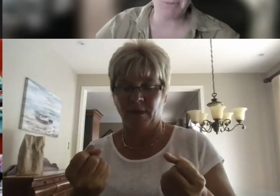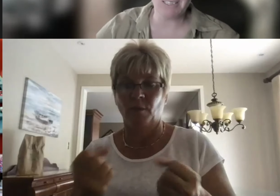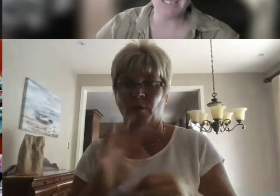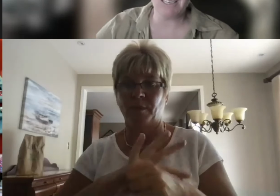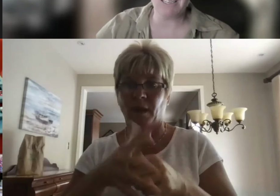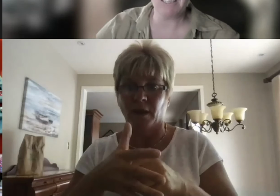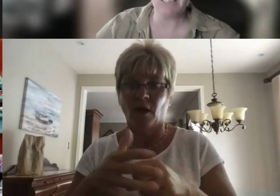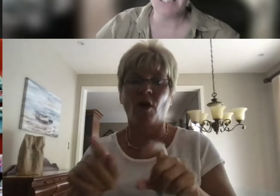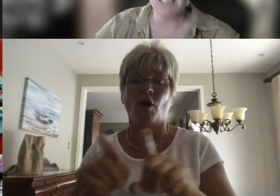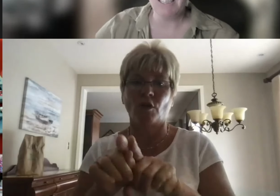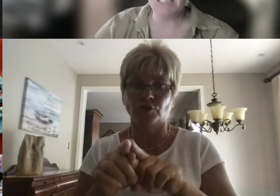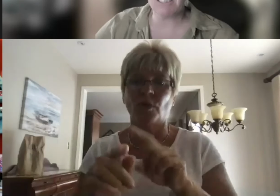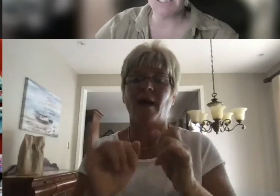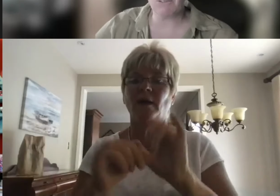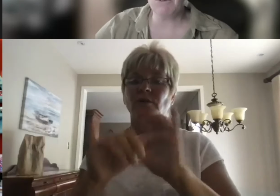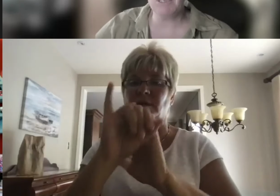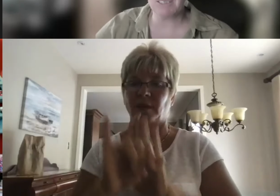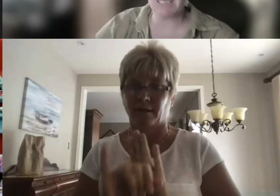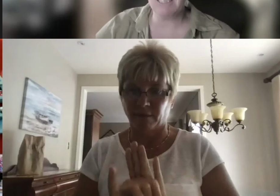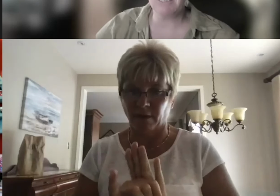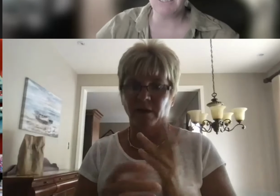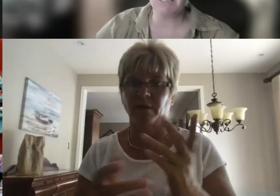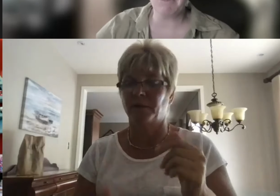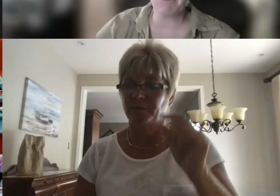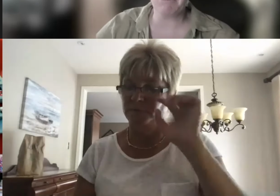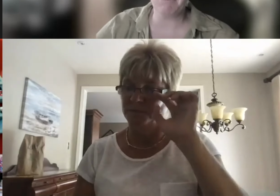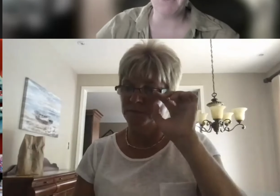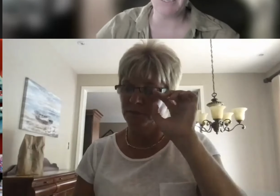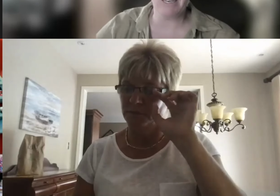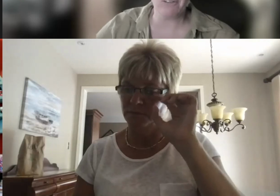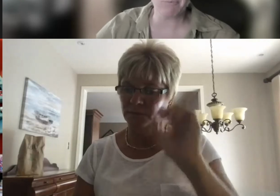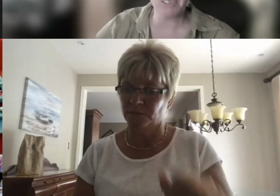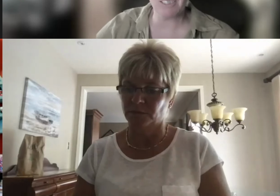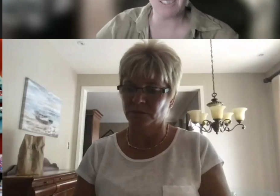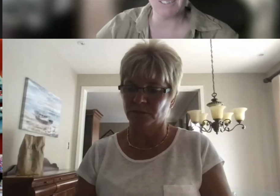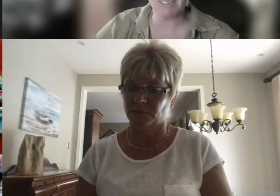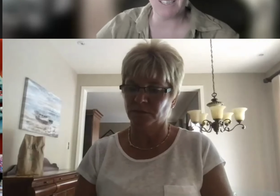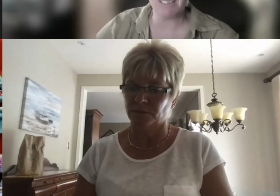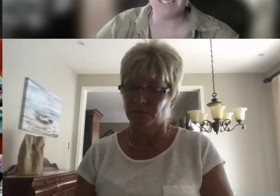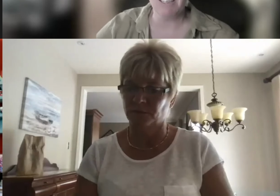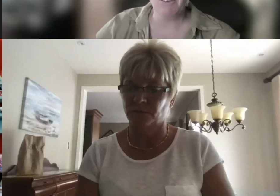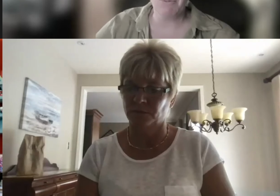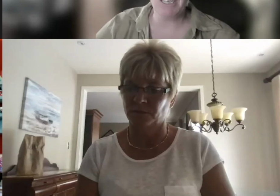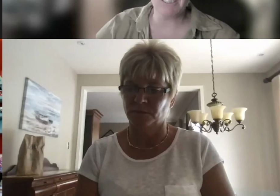But it's who is in the health positions and what is